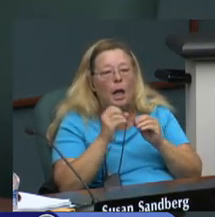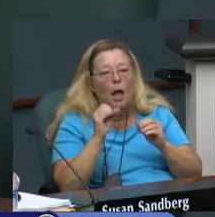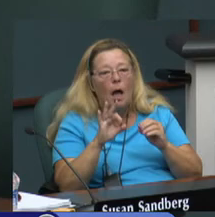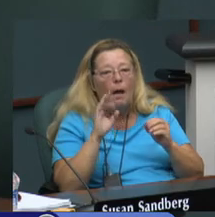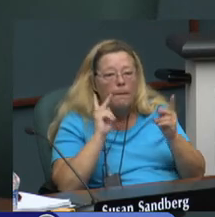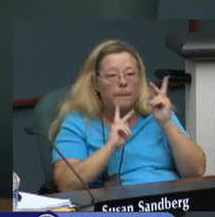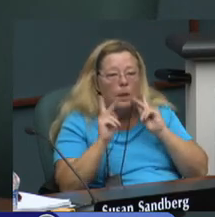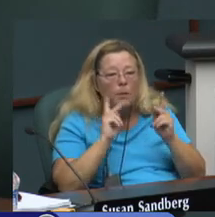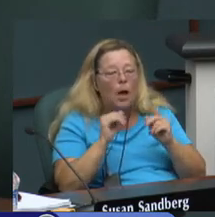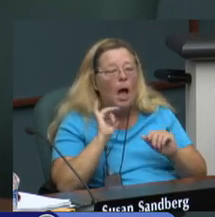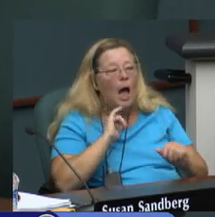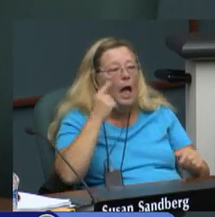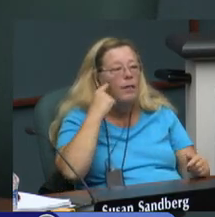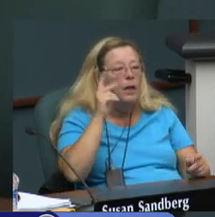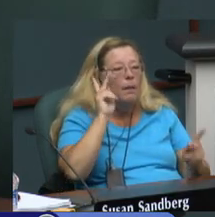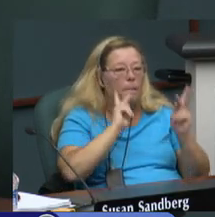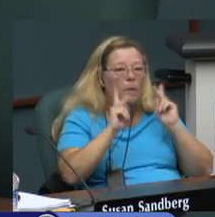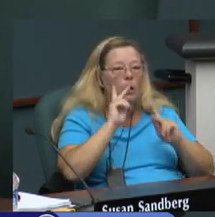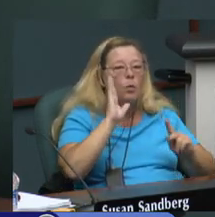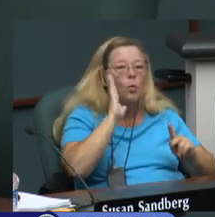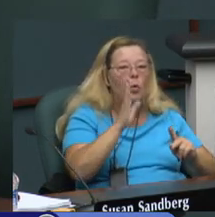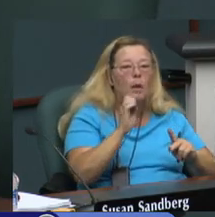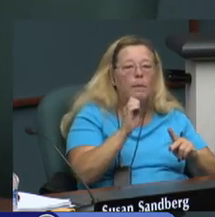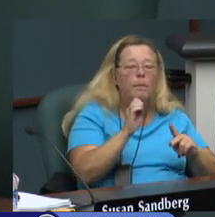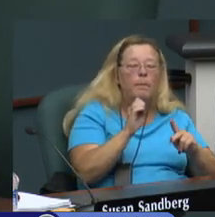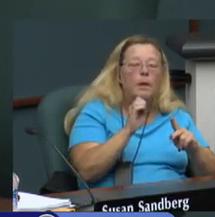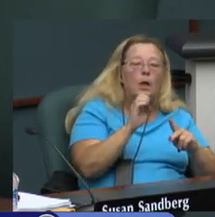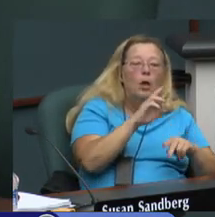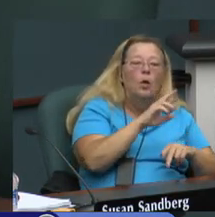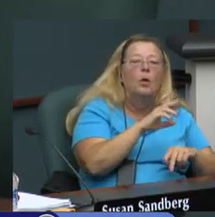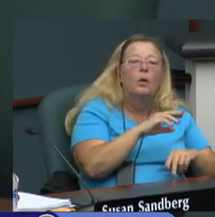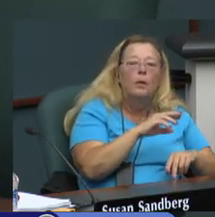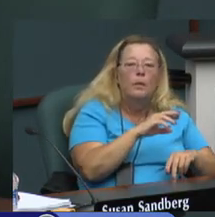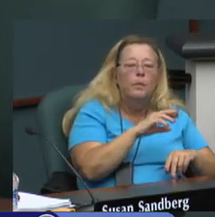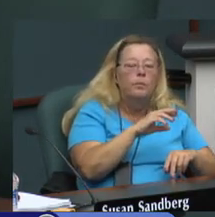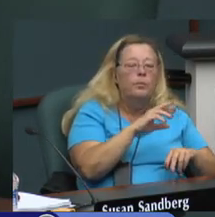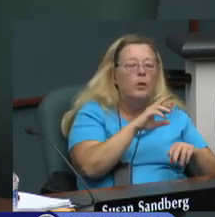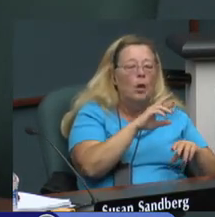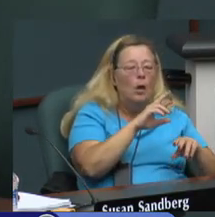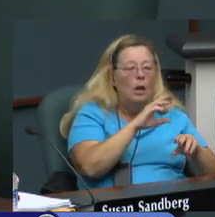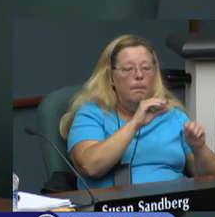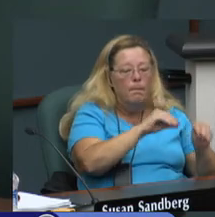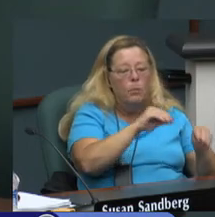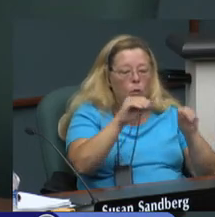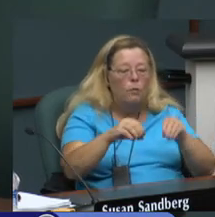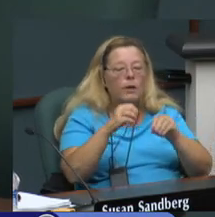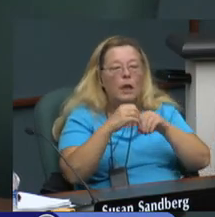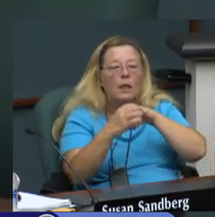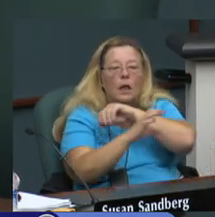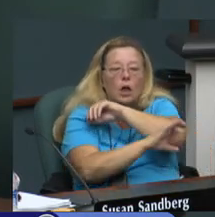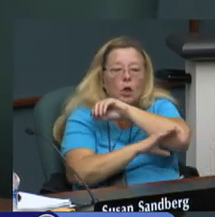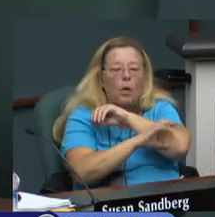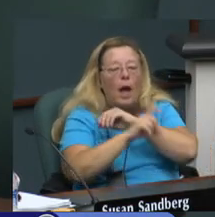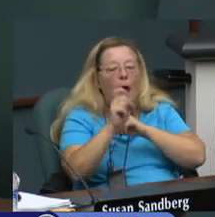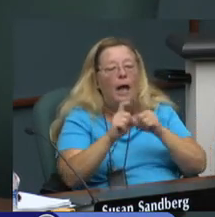think people will be re inhabiting the countryside and having to grow more and